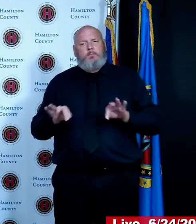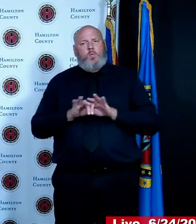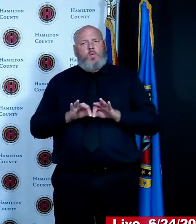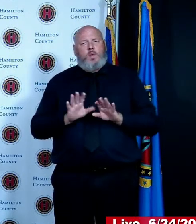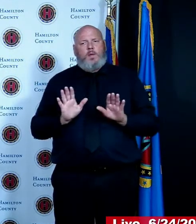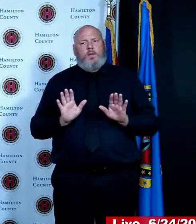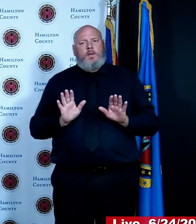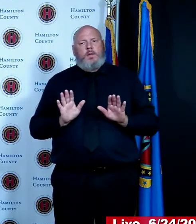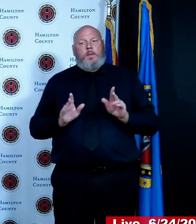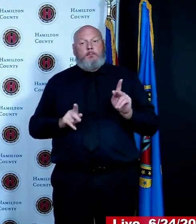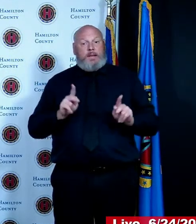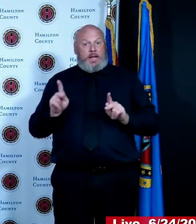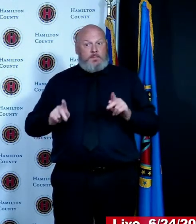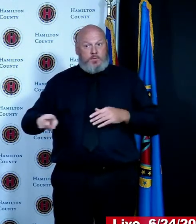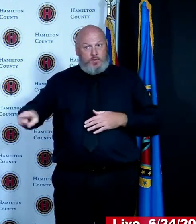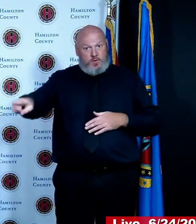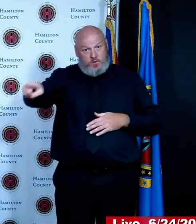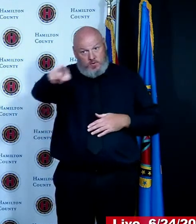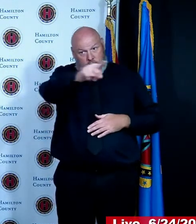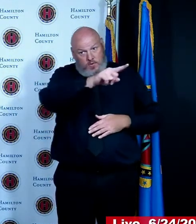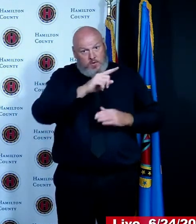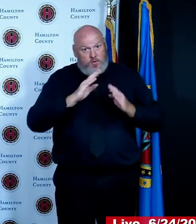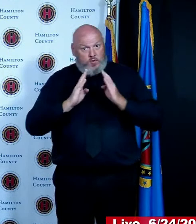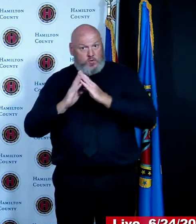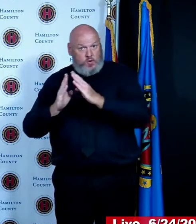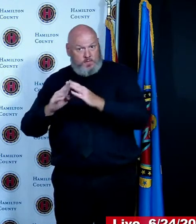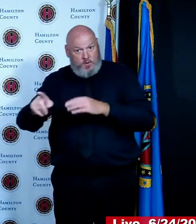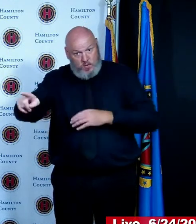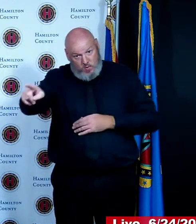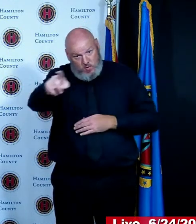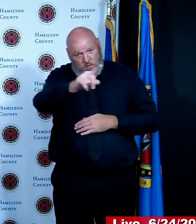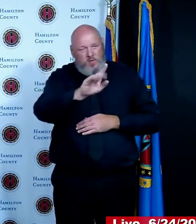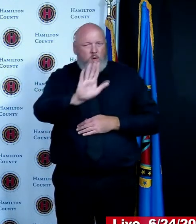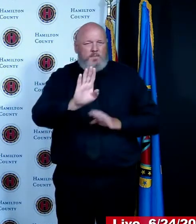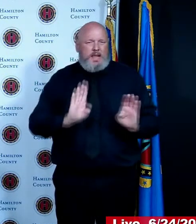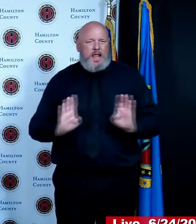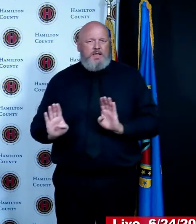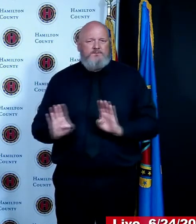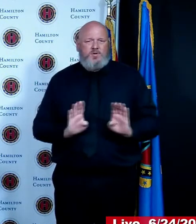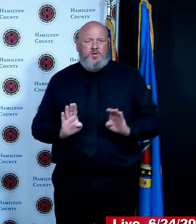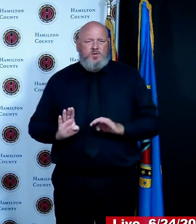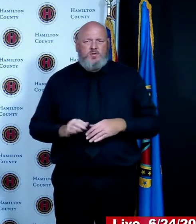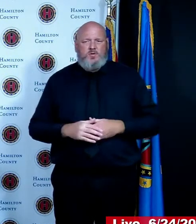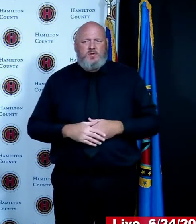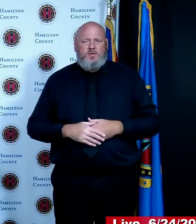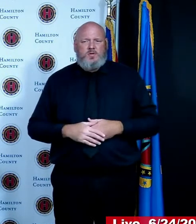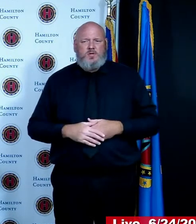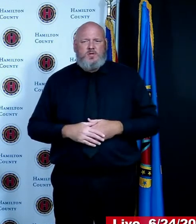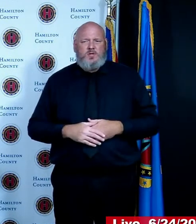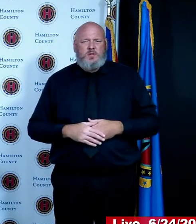reminded that we can need to continue to be safe I'm hopeful obviously that we